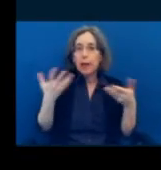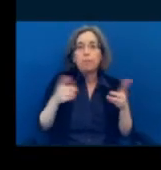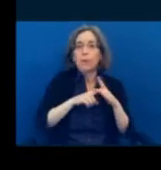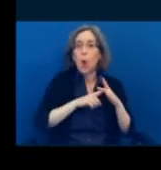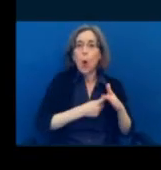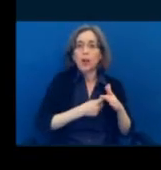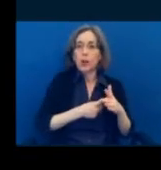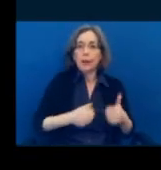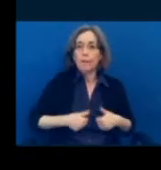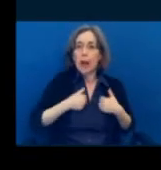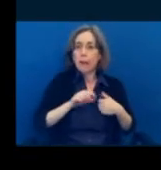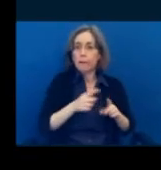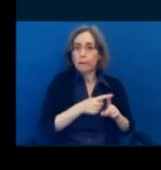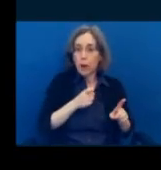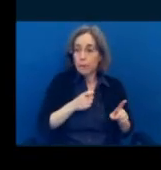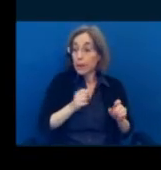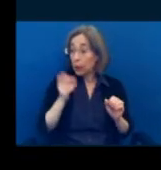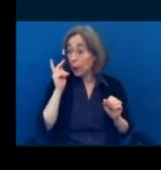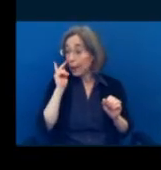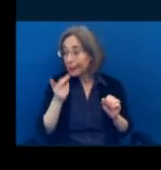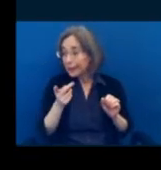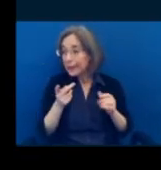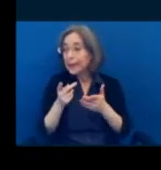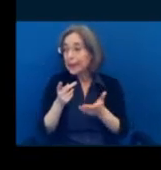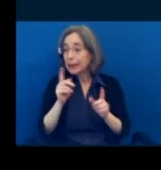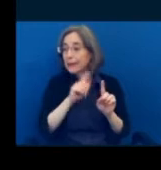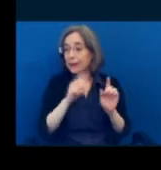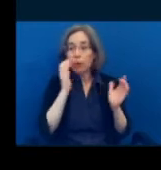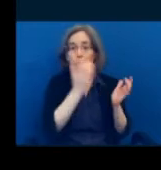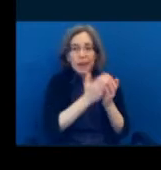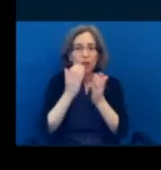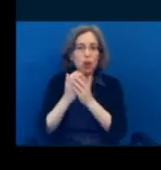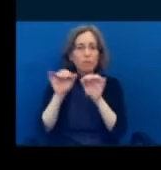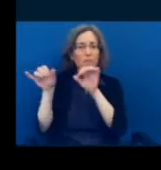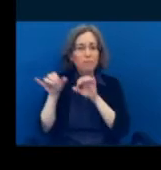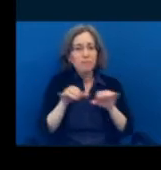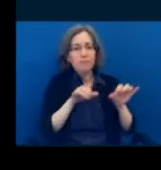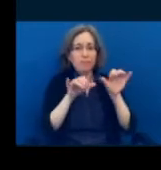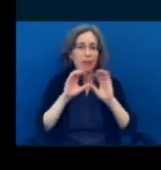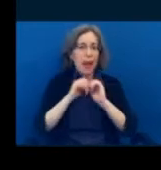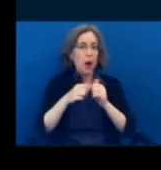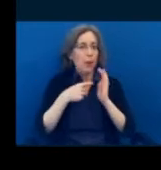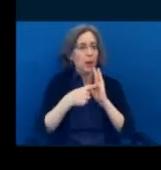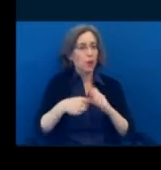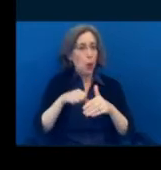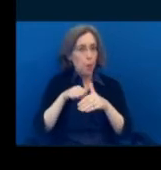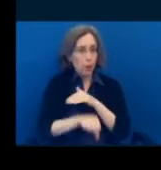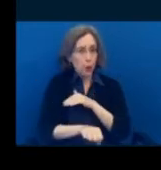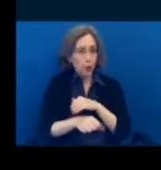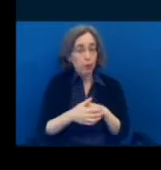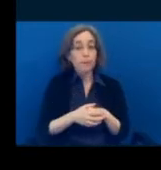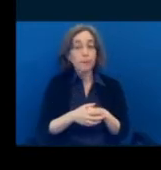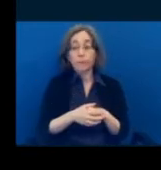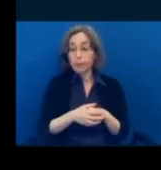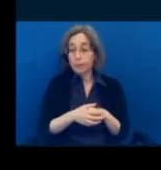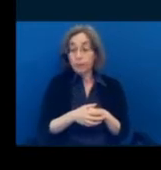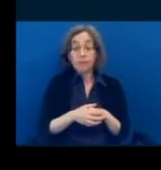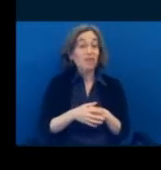THE UTERROUS WITH PRESENTATIONS AT BIRTH. JUST AS THE IMAGE OF THE PREGNANT WOMEN HAS CHANGED WITH